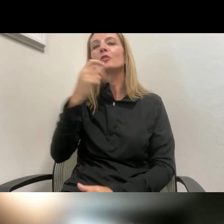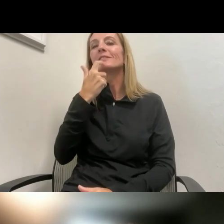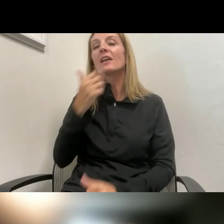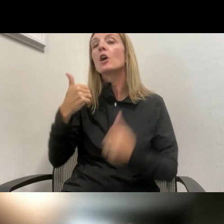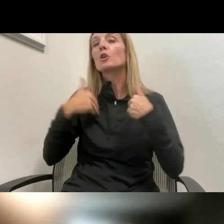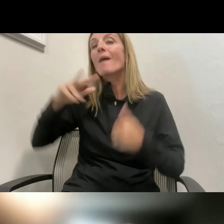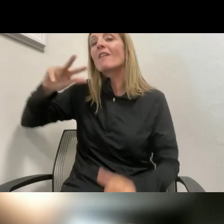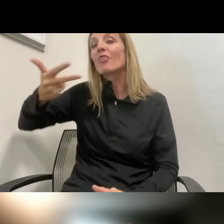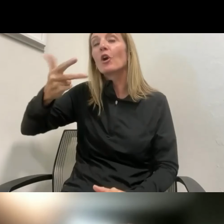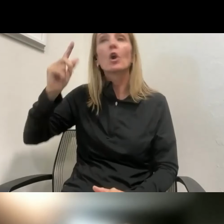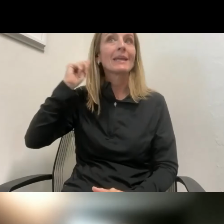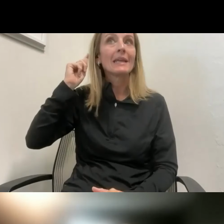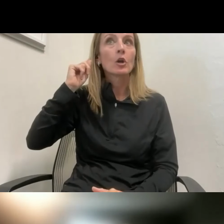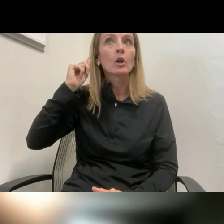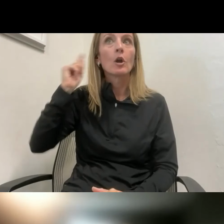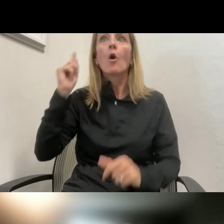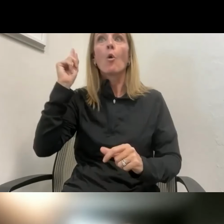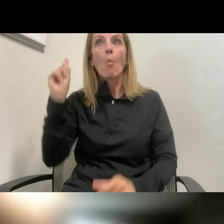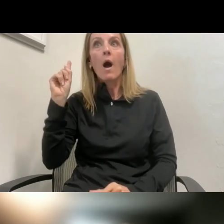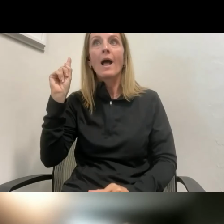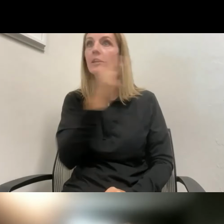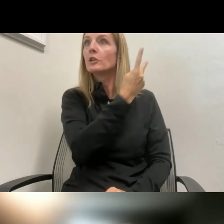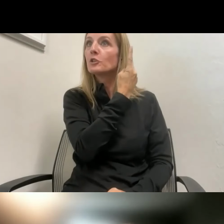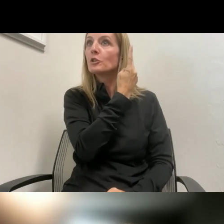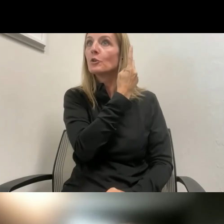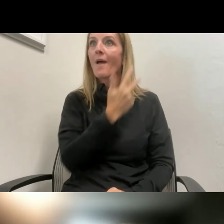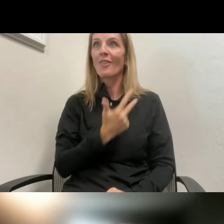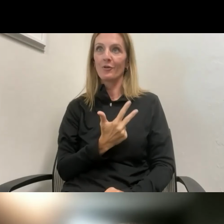we sit beside people and we listen like our elders - our old ones - have taught us.